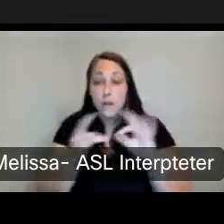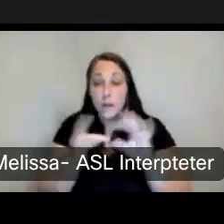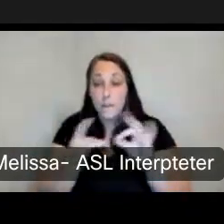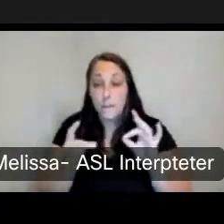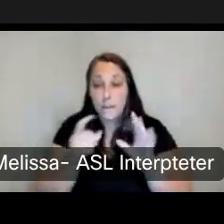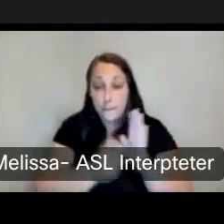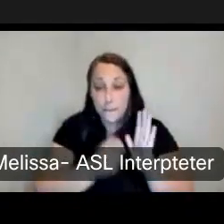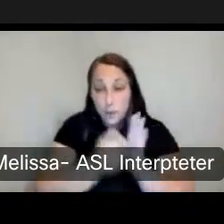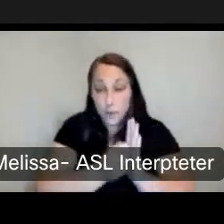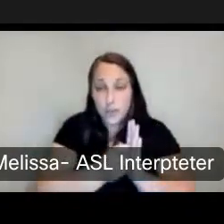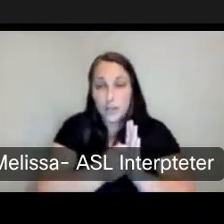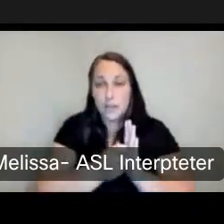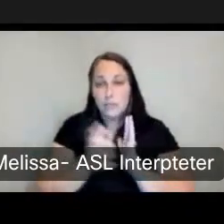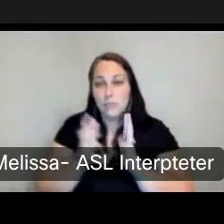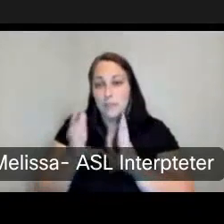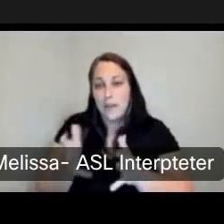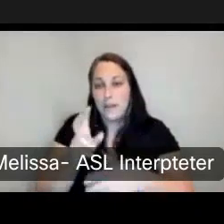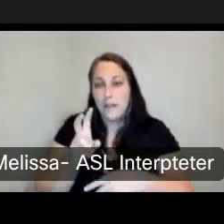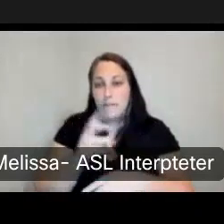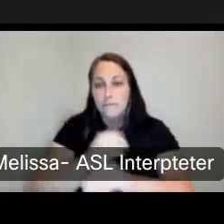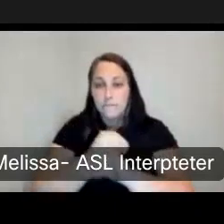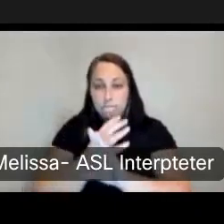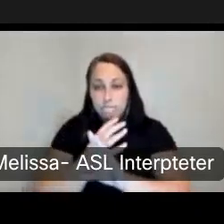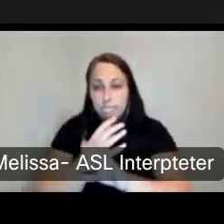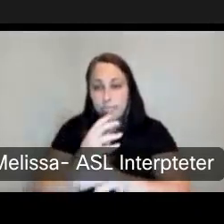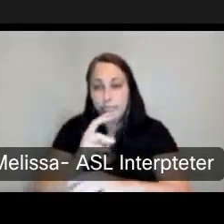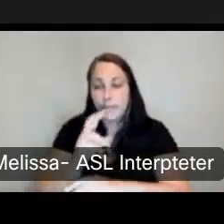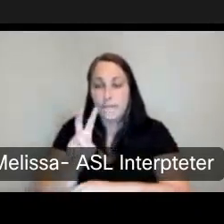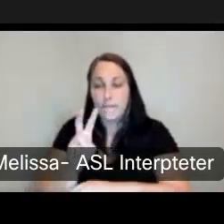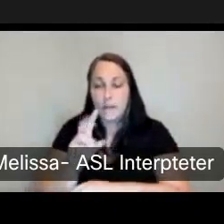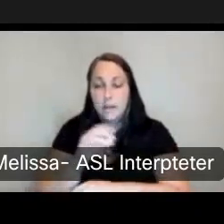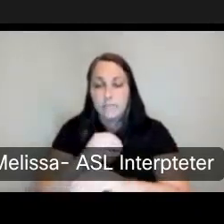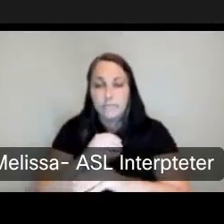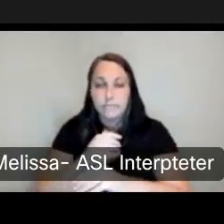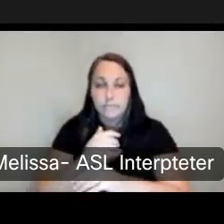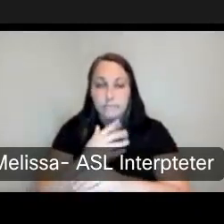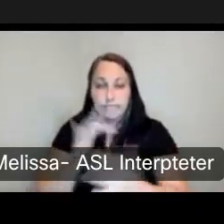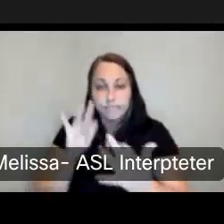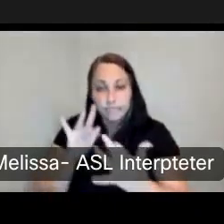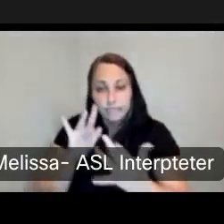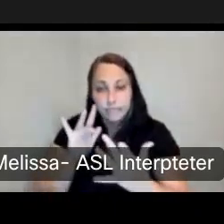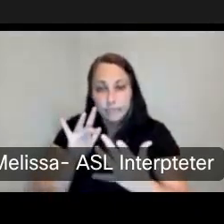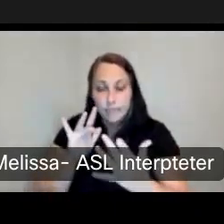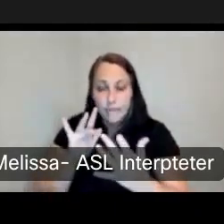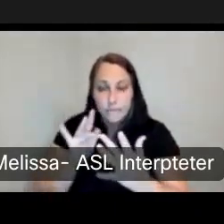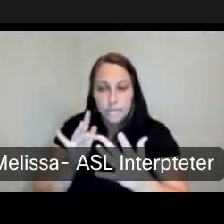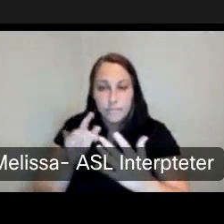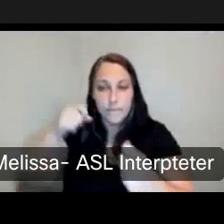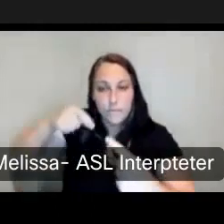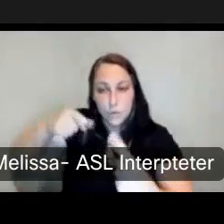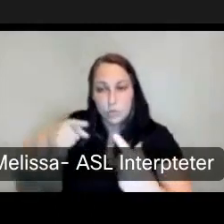virtual hours like I mentioned earlier uh on um Saturday September 17 and then next Wednesday